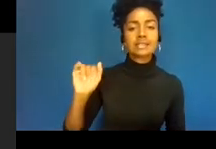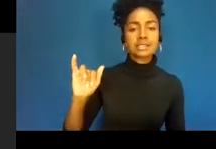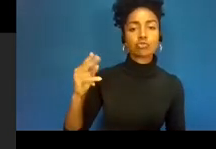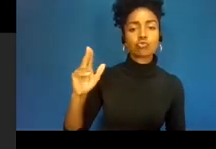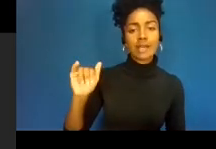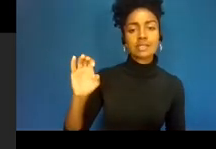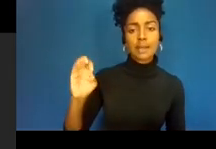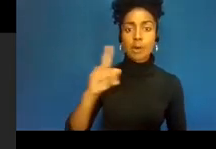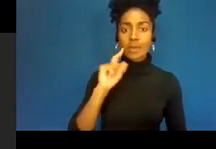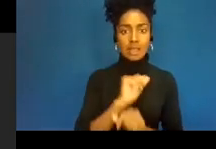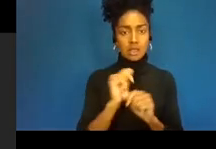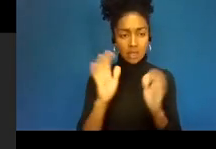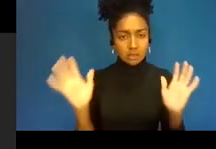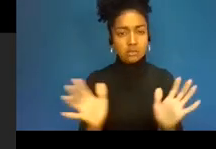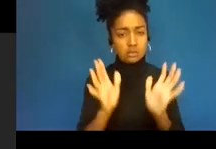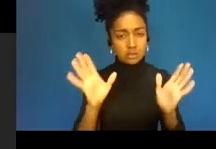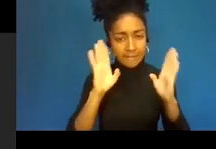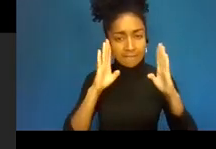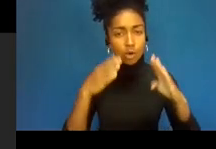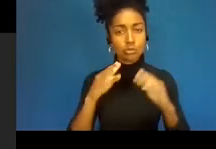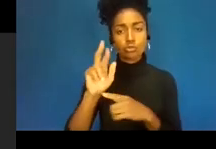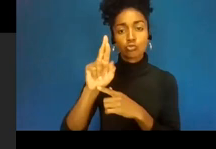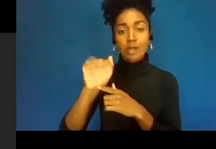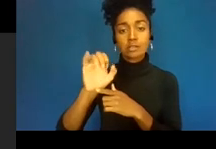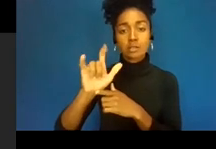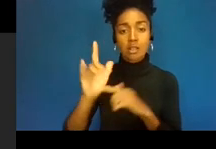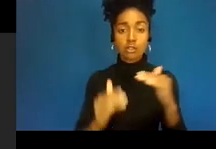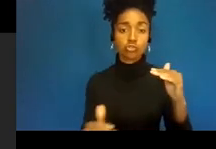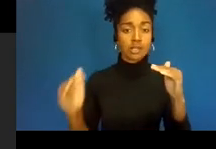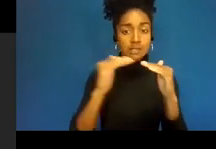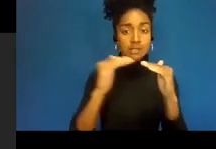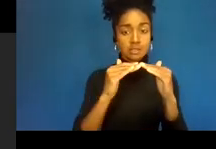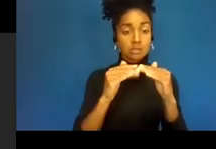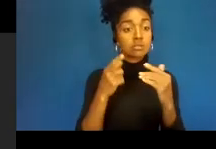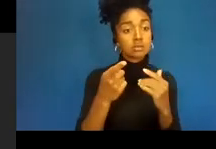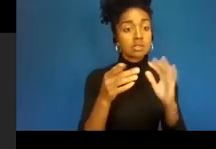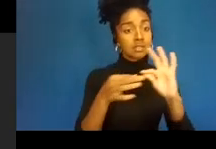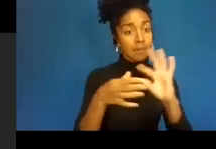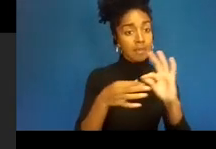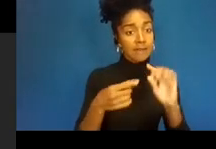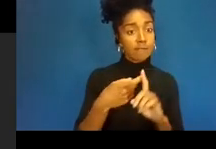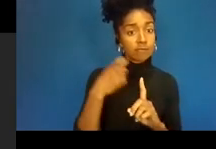And so here's a statement from the NEA on racial justice in education. It's a resource guide.